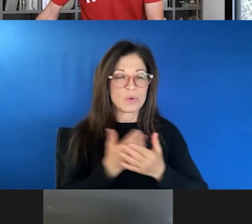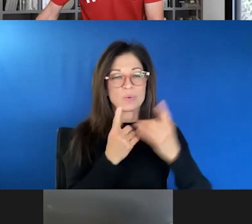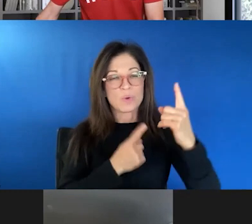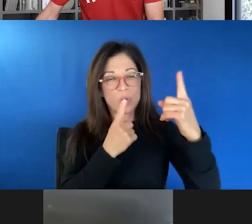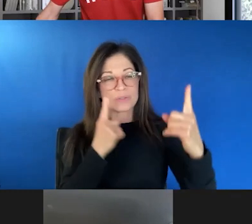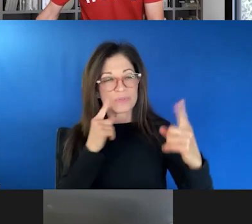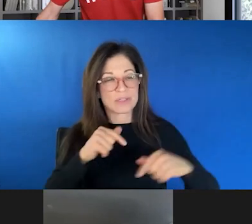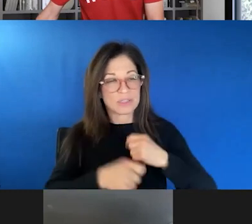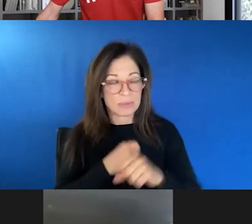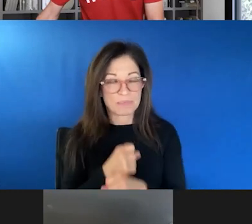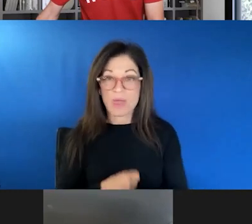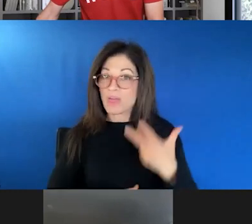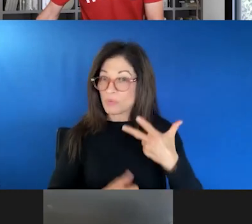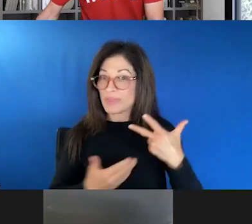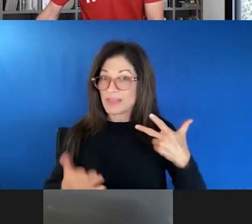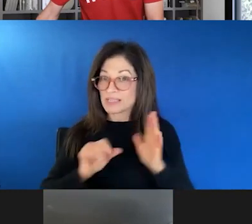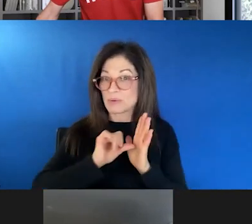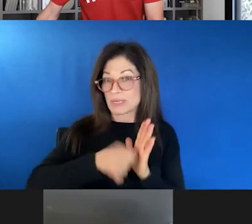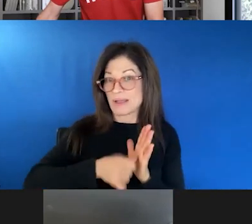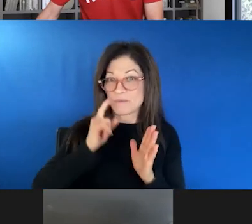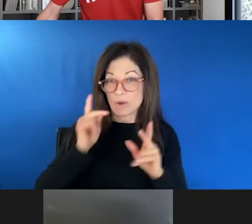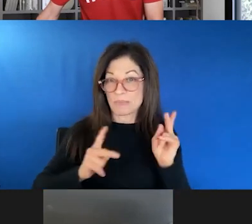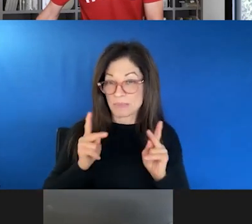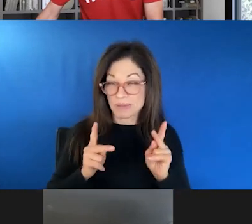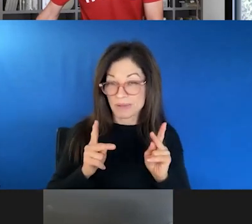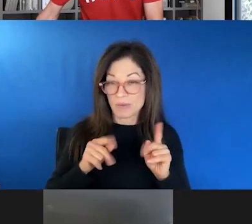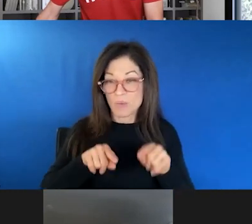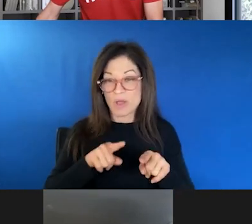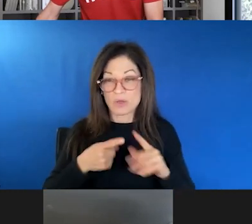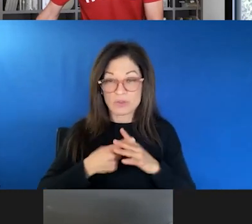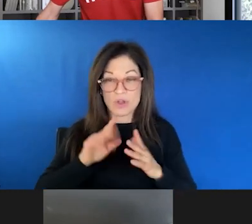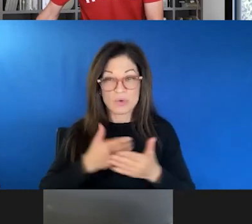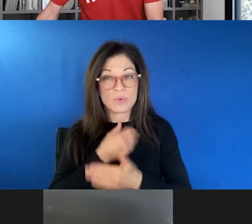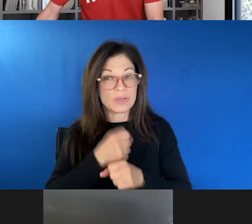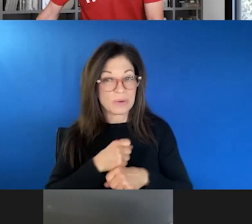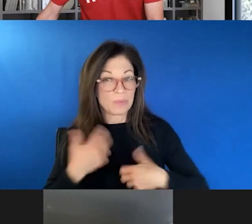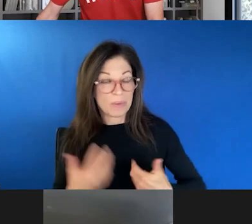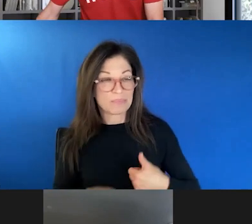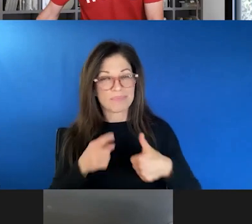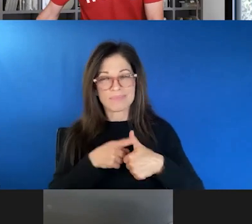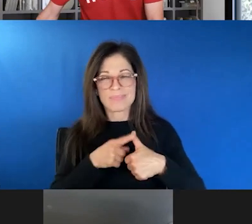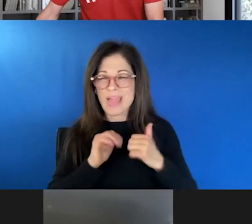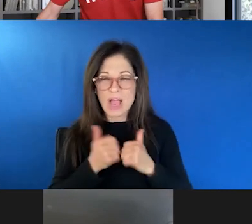THREE THINGS THAT I WOULD HIGHLIGHT TO FOLKS, AS YOU BEGIN THIS NEW YEAR -- ONE IS HOW ARE YOU PARTNERING WITH MEDICAID TODAY?